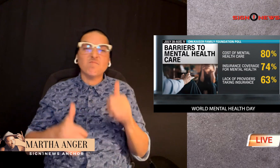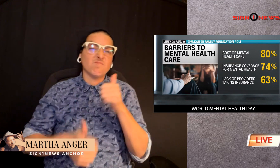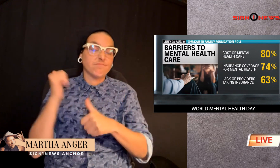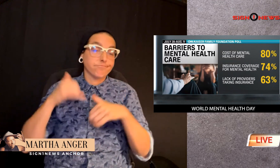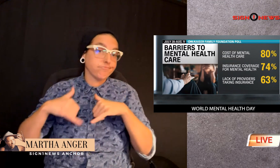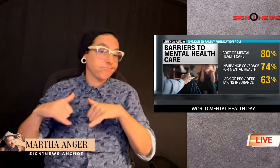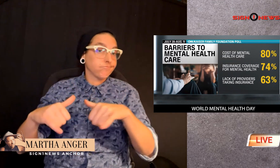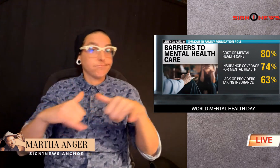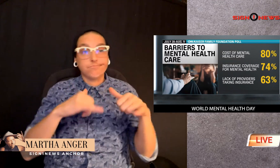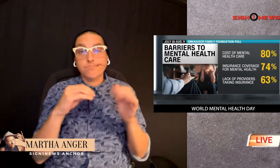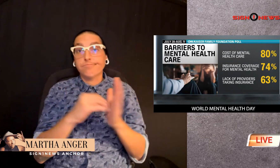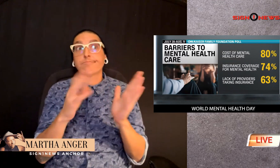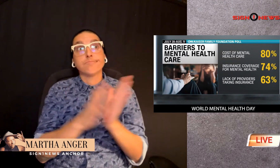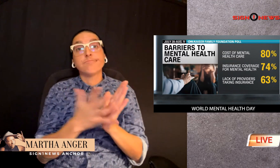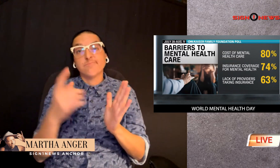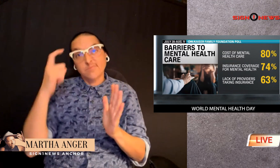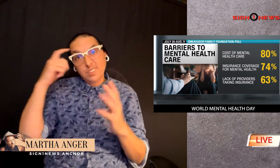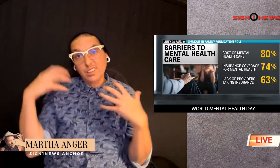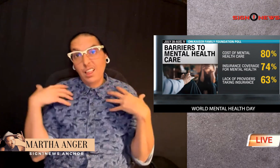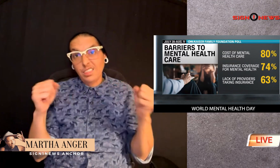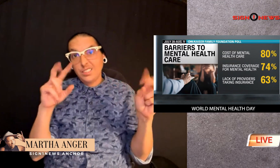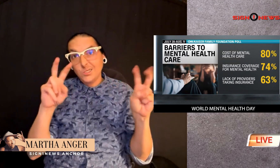Anxiety is the most commonly reported mental health issue.